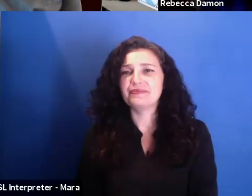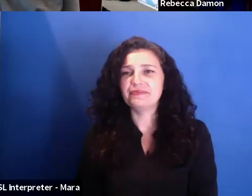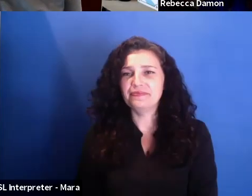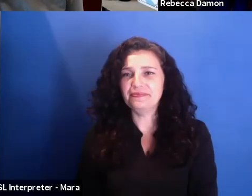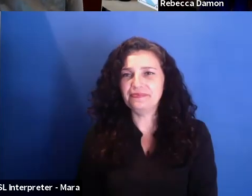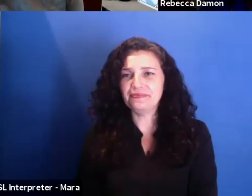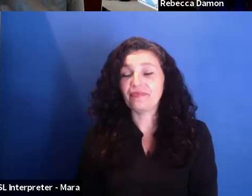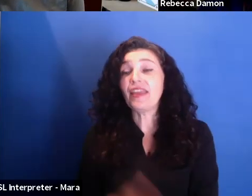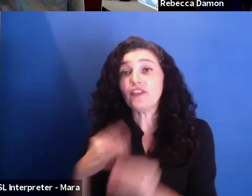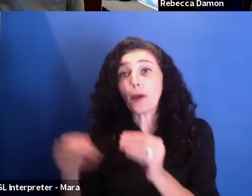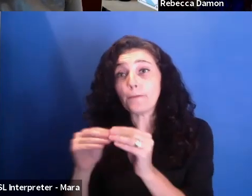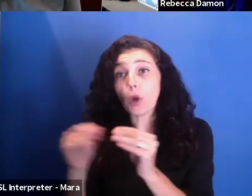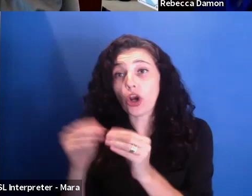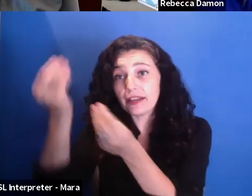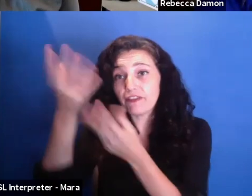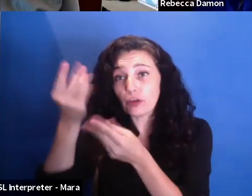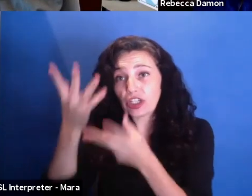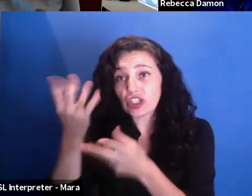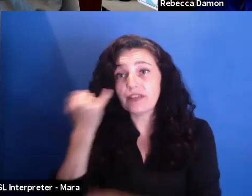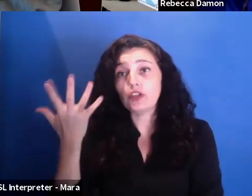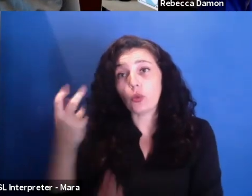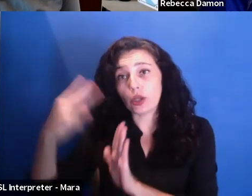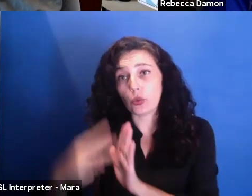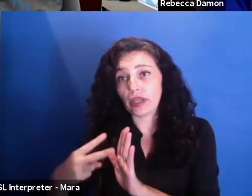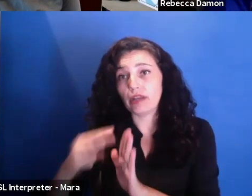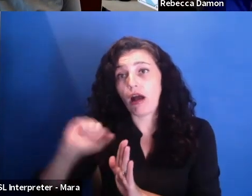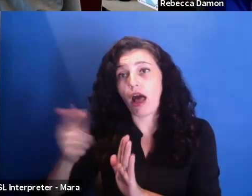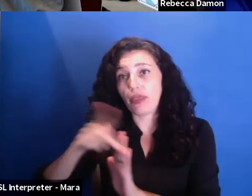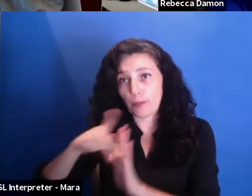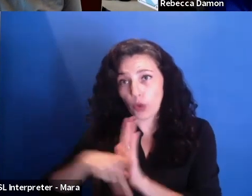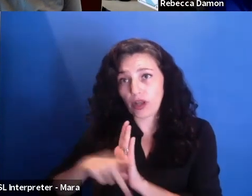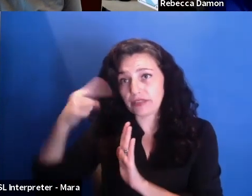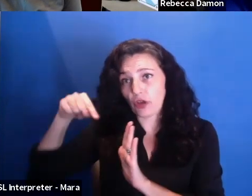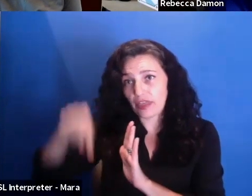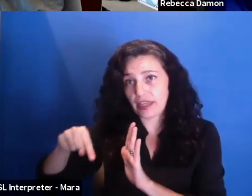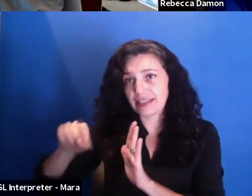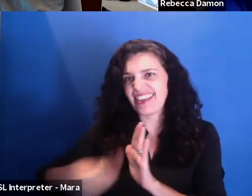For more information, and if you want to read through the protocols for this and all the other areas of work,